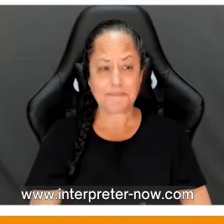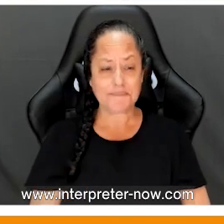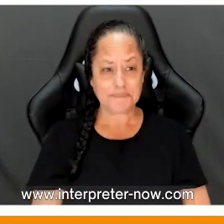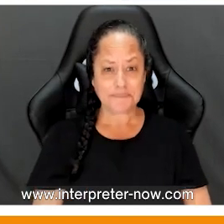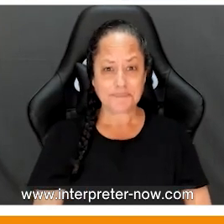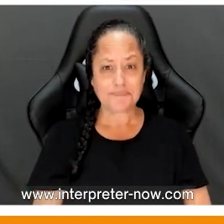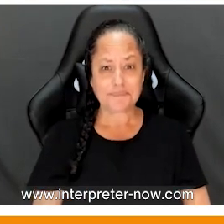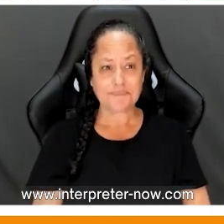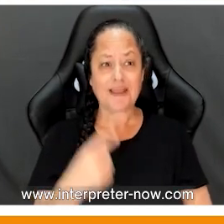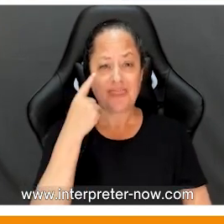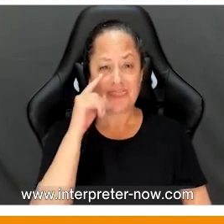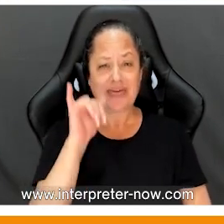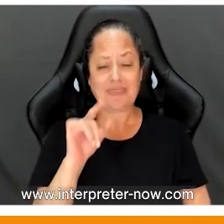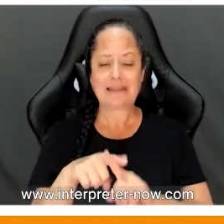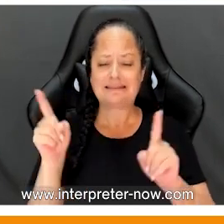You know what I mean?